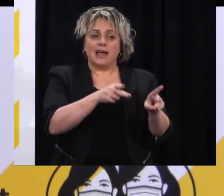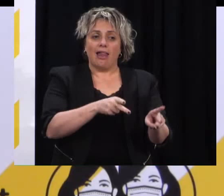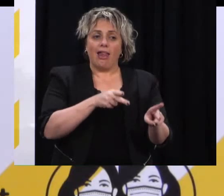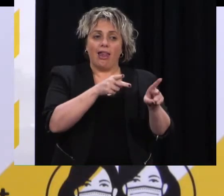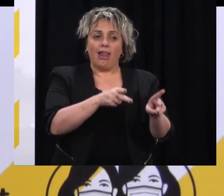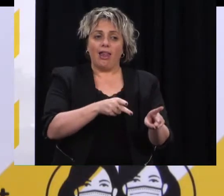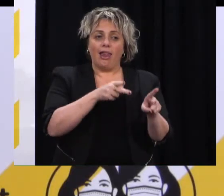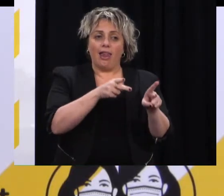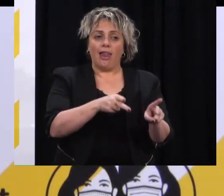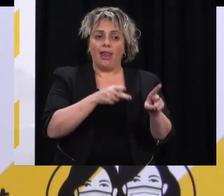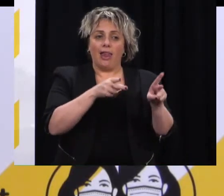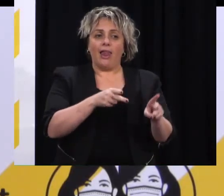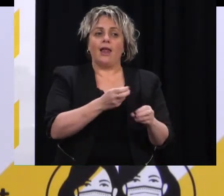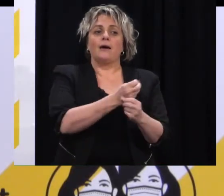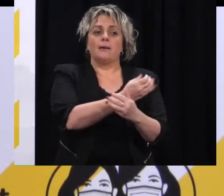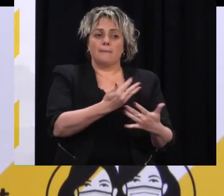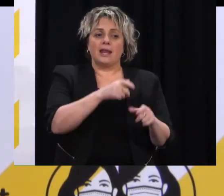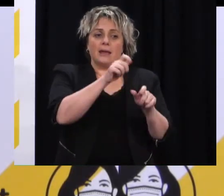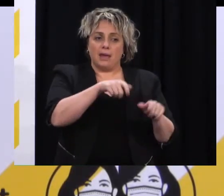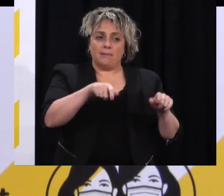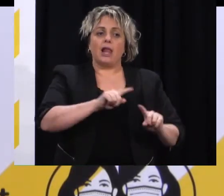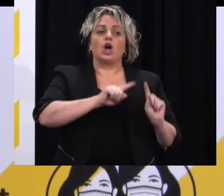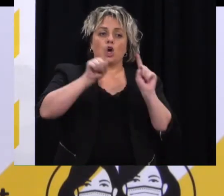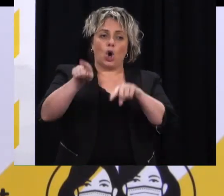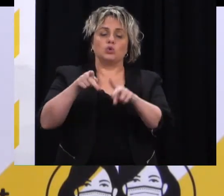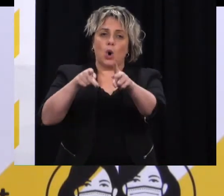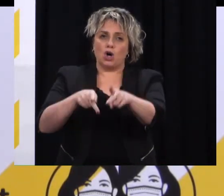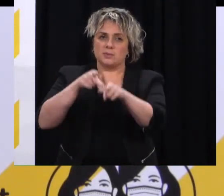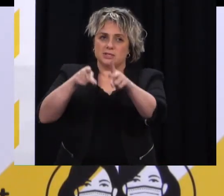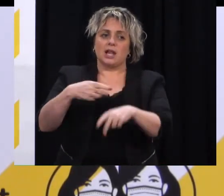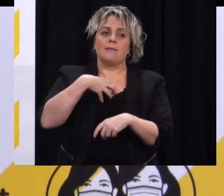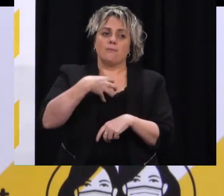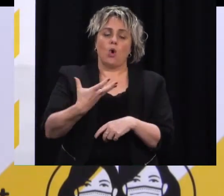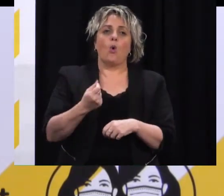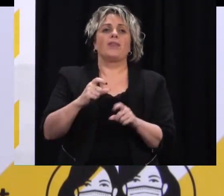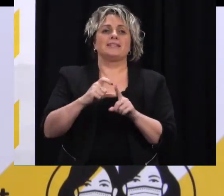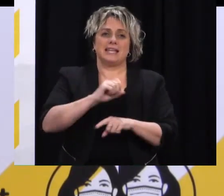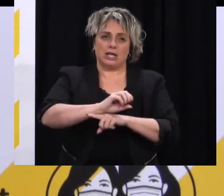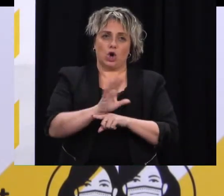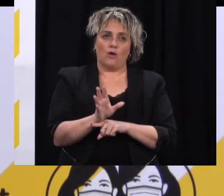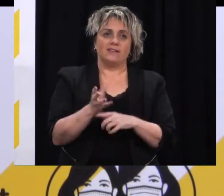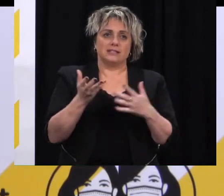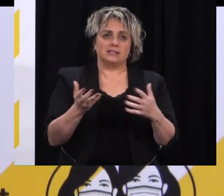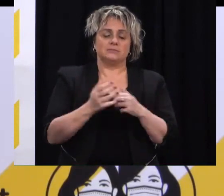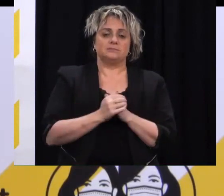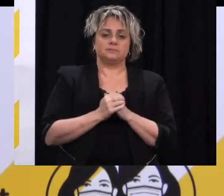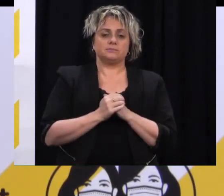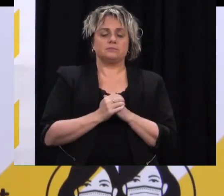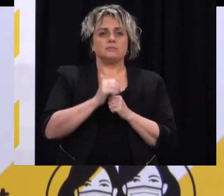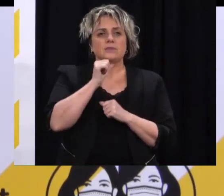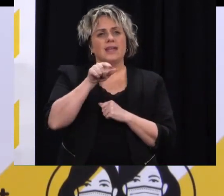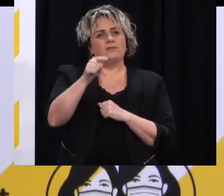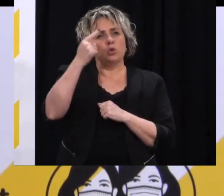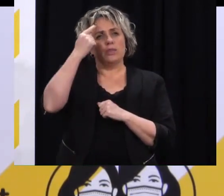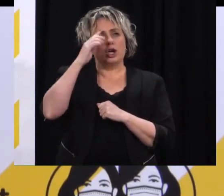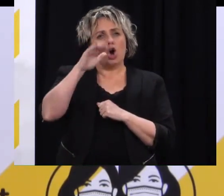is it seems that Delta, the hospitalisation rate with Delta is about twice what it was with the earlier variants and that